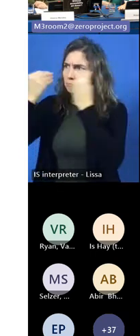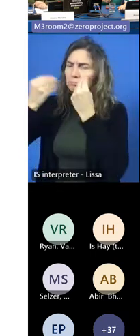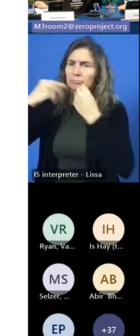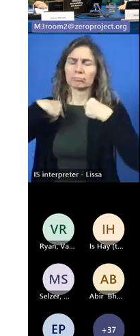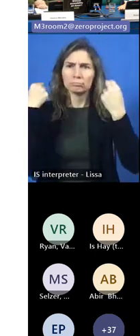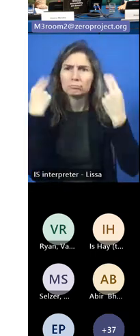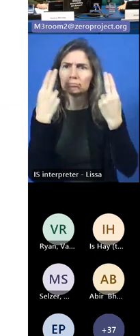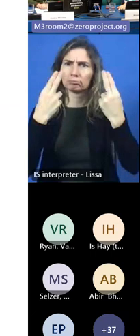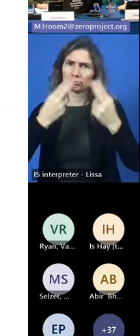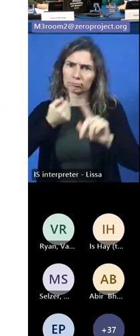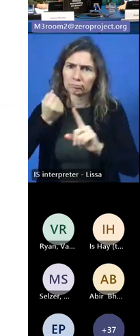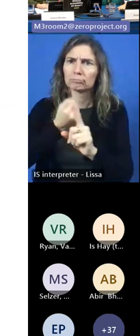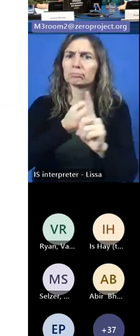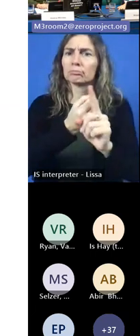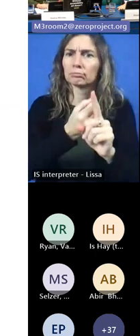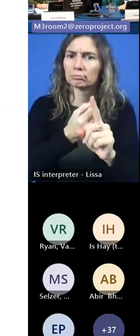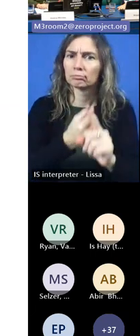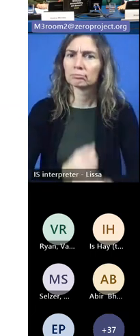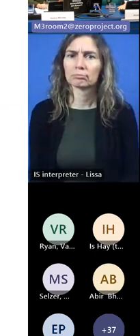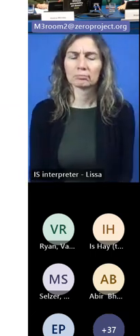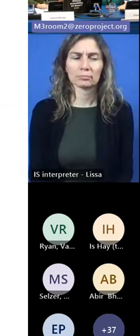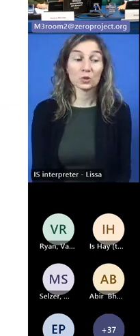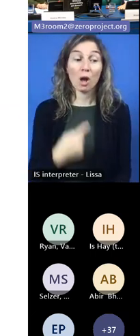We had the great idea of creating